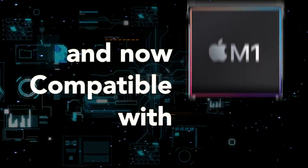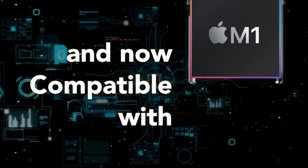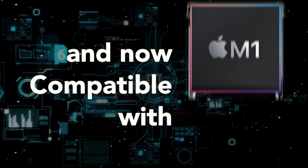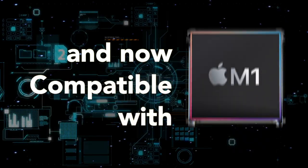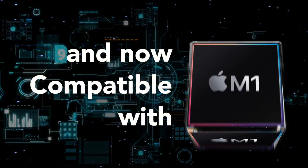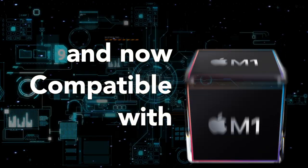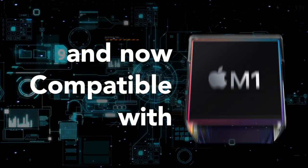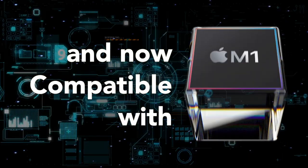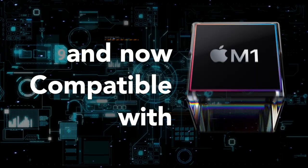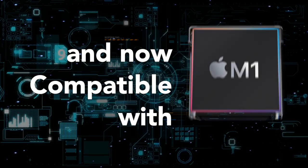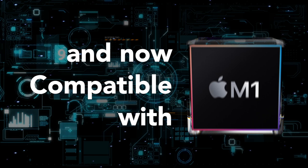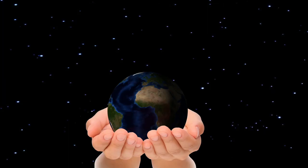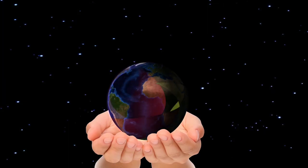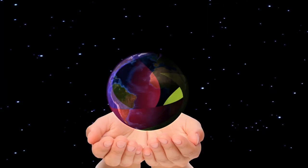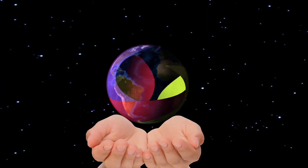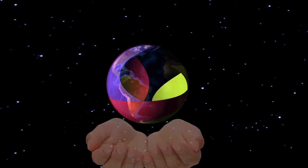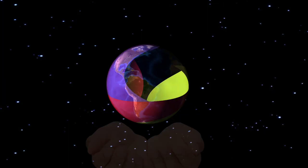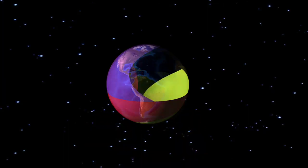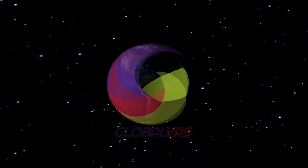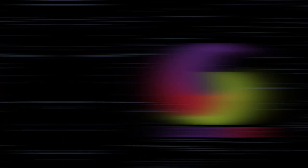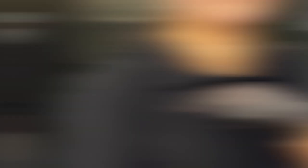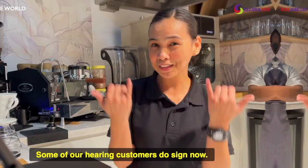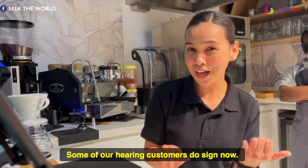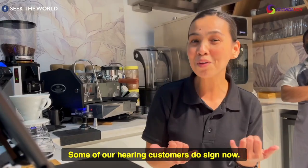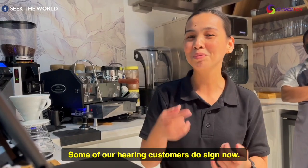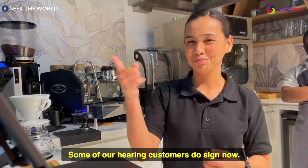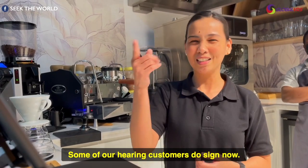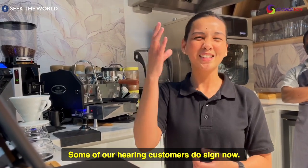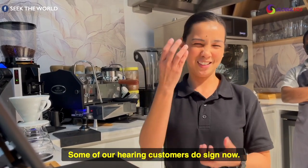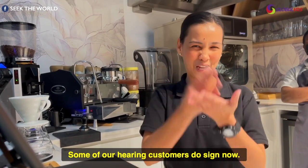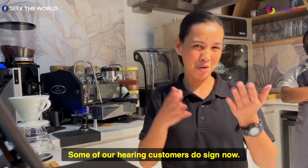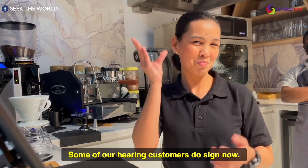I think coffee teaches us that we are all the same - Hearing and Deaf employees are the same. We're equal.